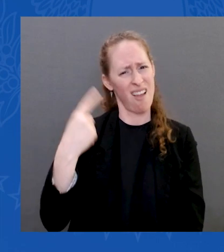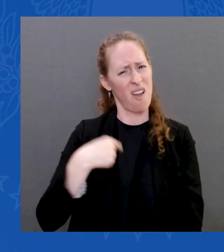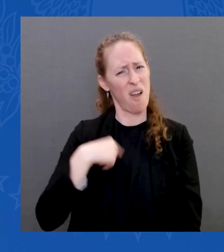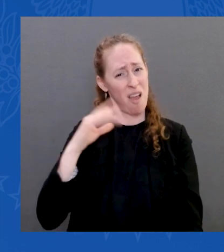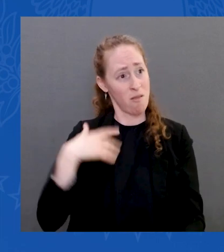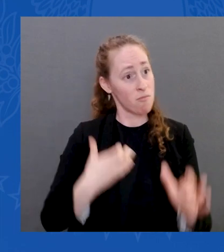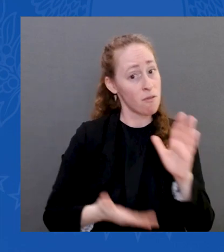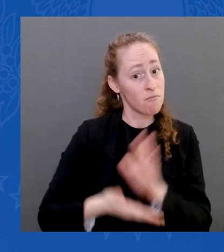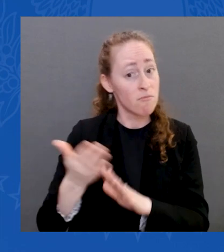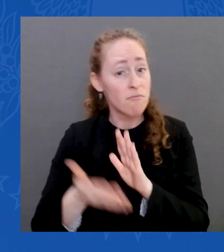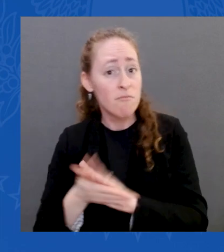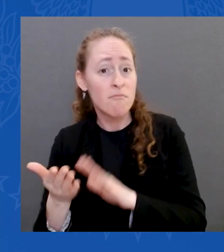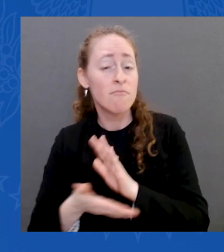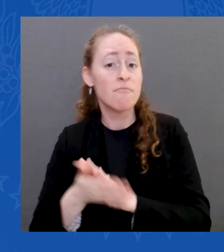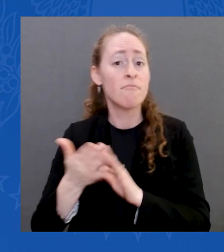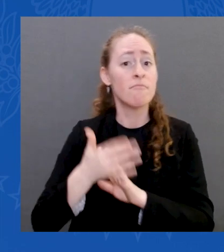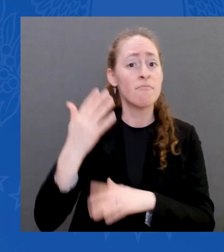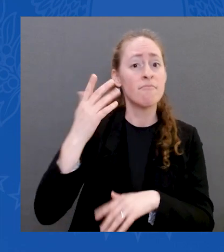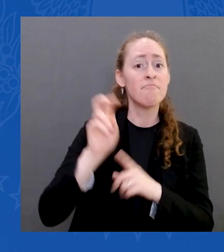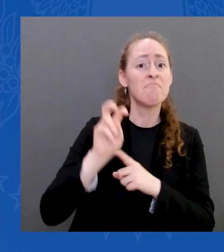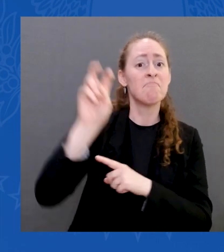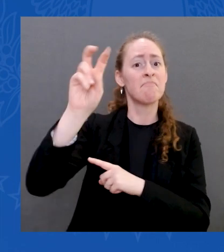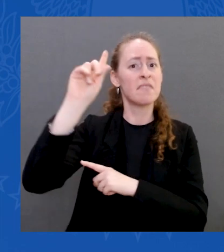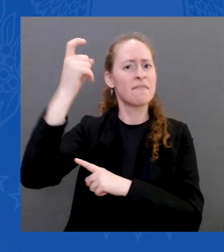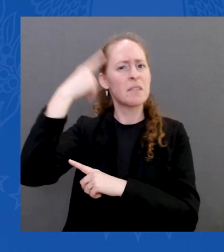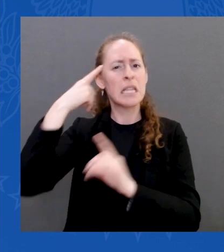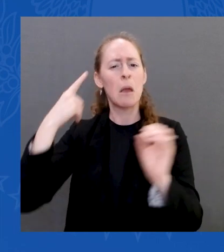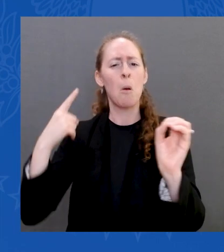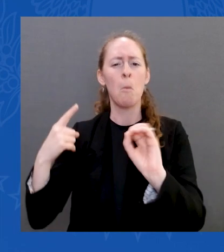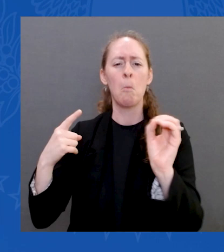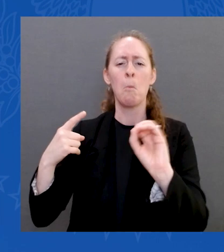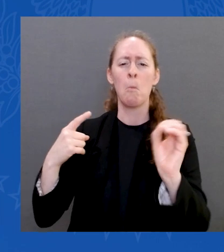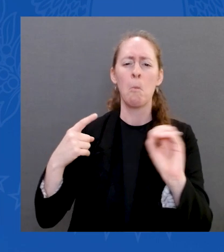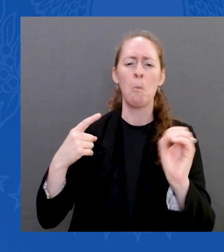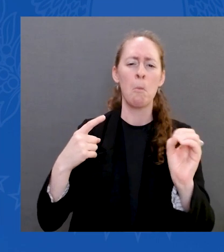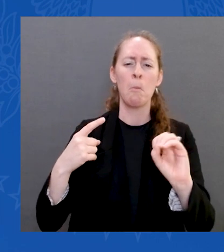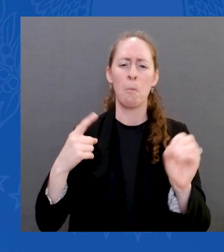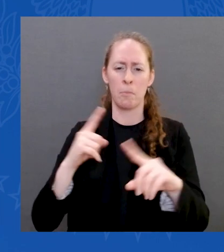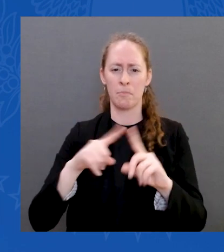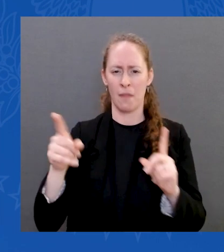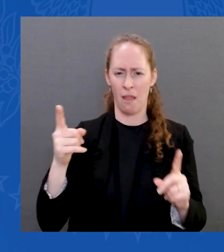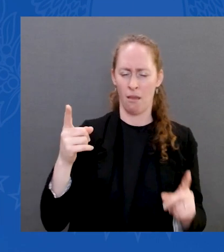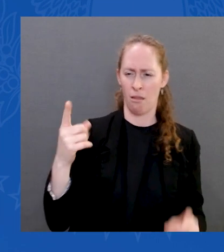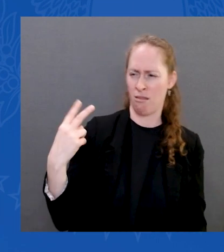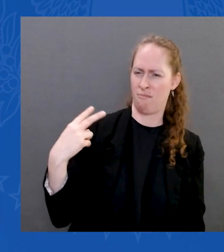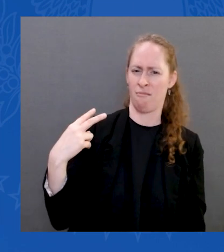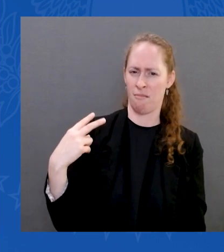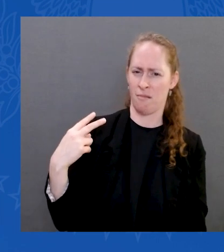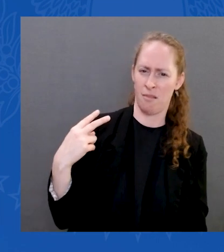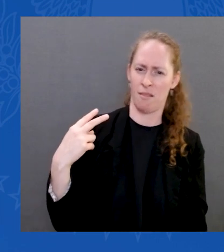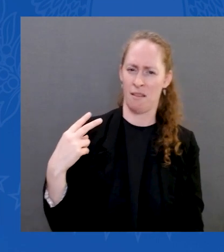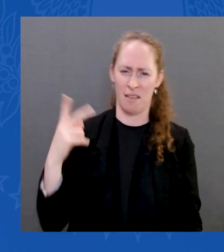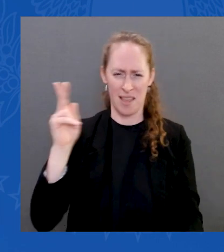President at the time he was in sixth grade or something. I love these biographies. But here's the deal: What I did do --